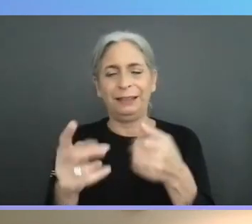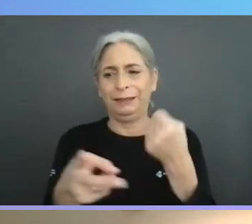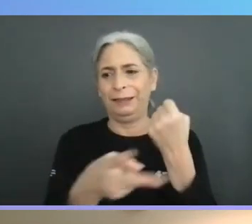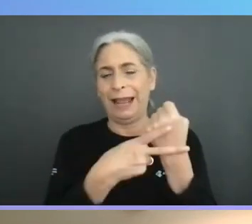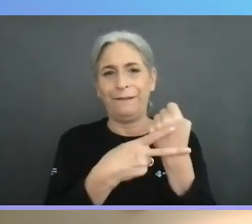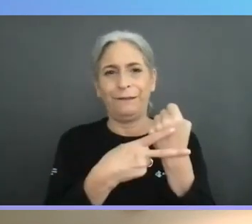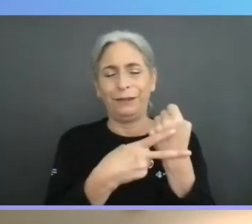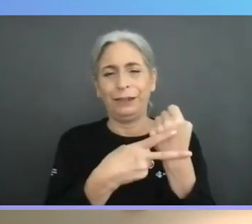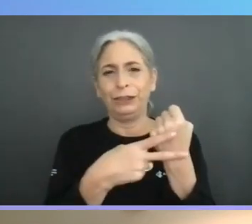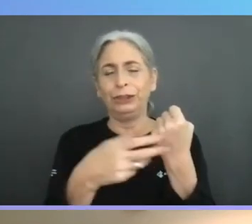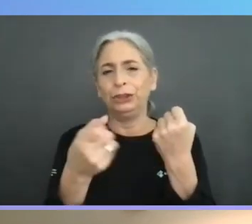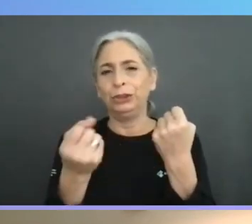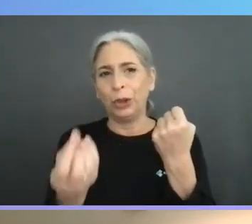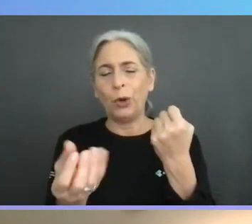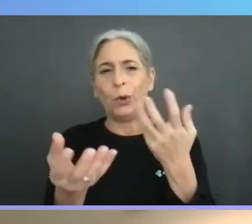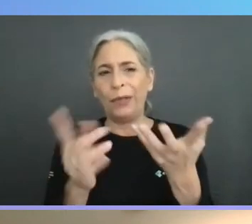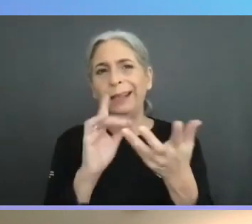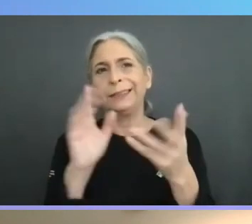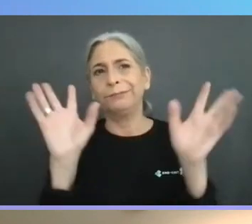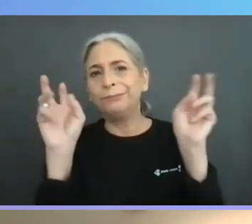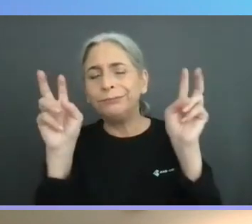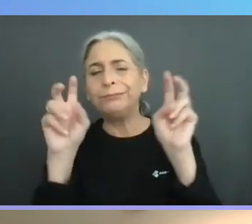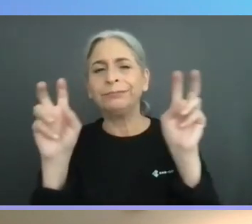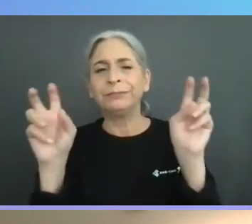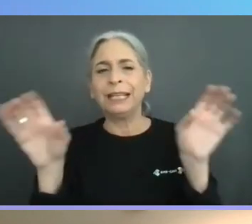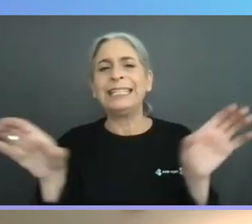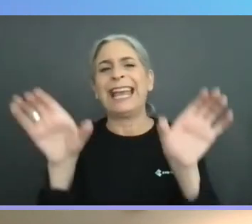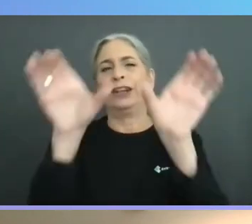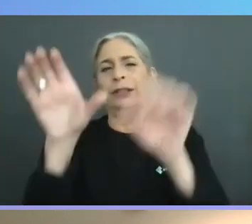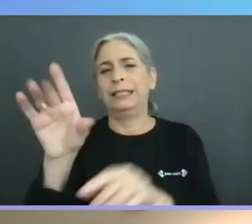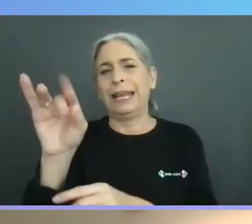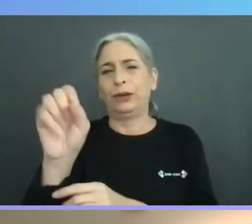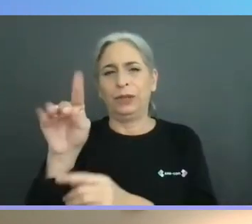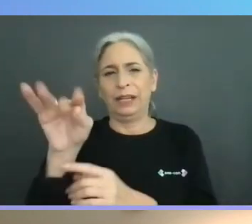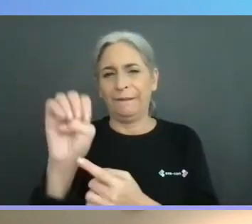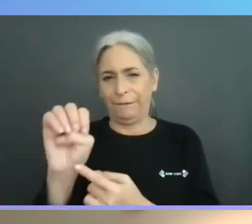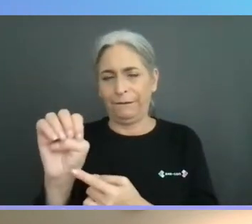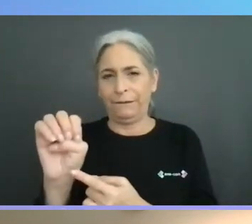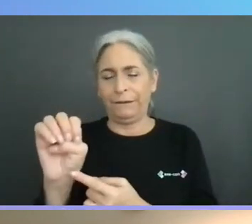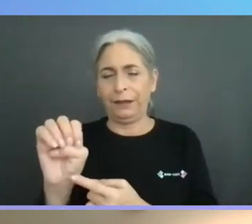that that is a decorative image. Um, uh, text content. Is there a